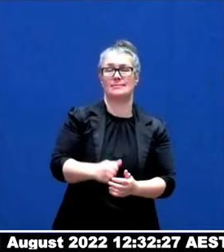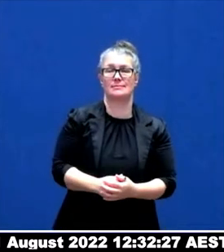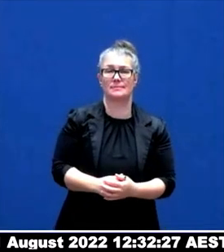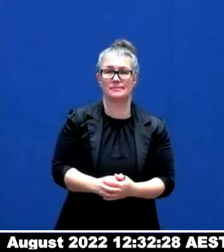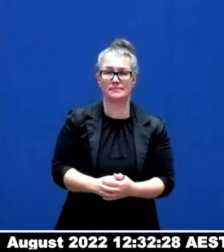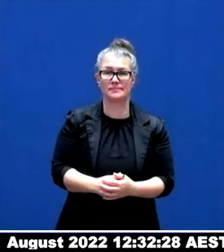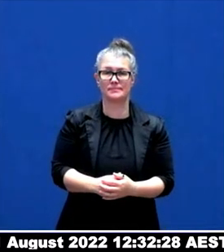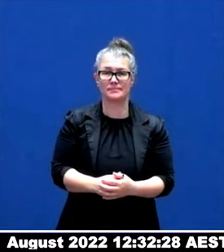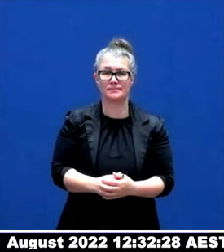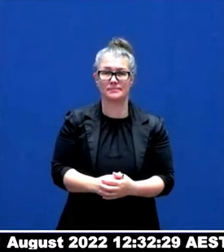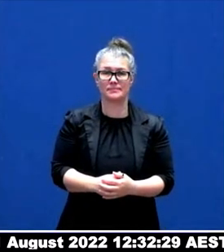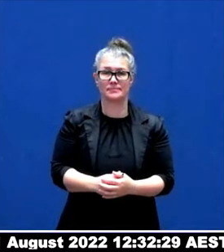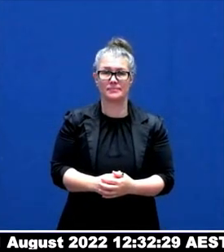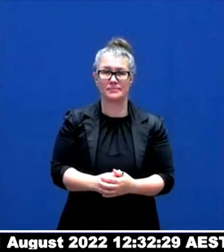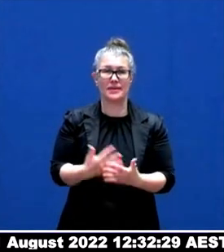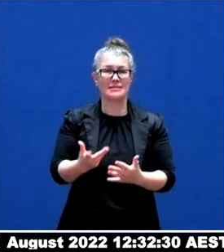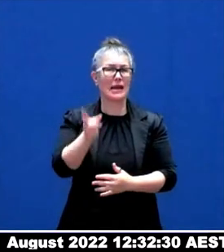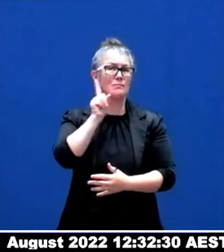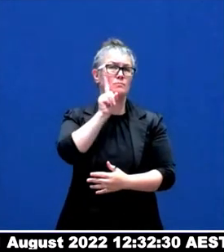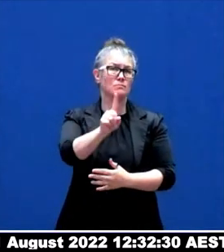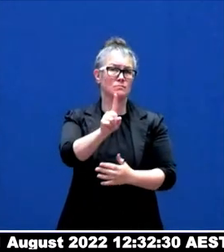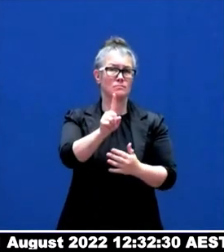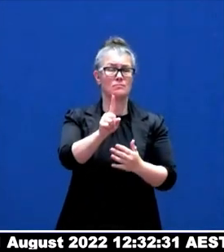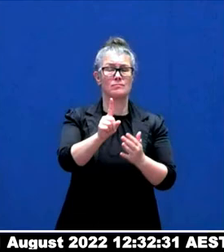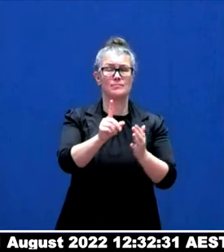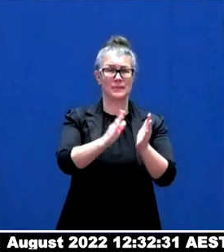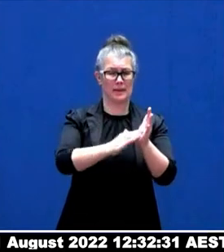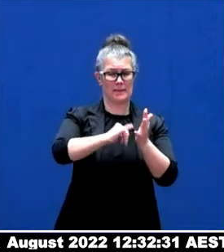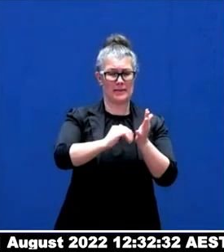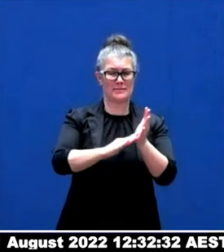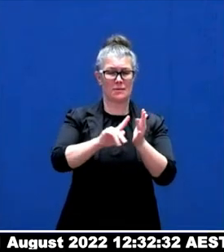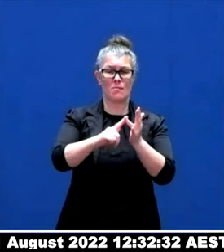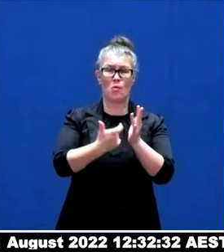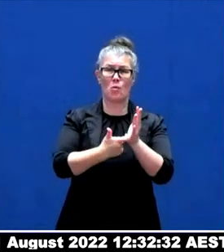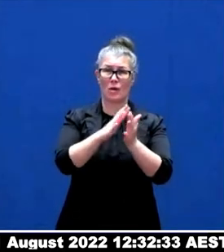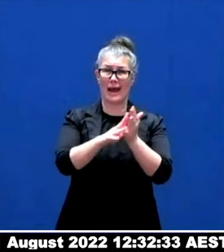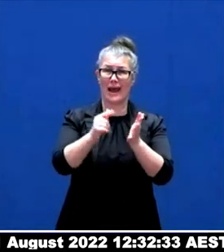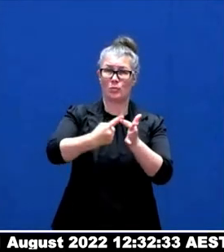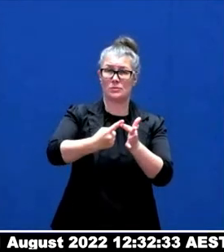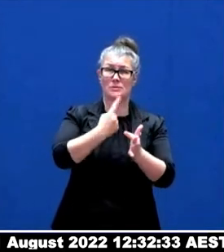And Ms Moorhouse raised yesterday this sort of sense of having to engage with